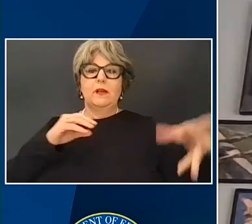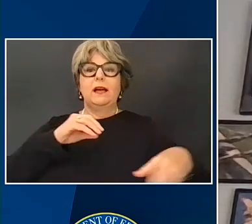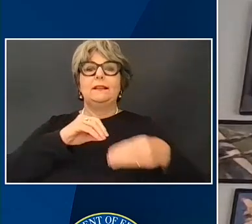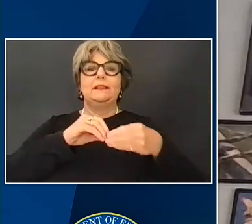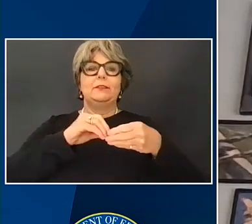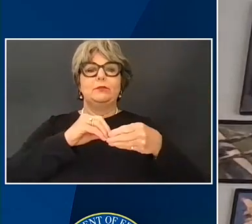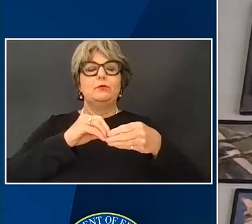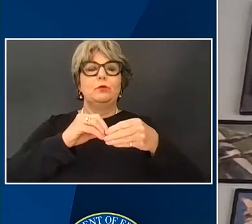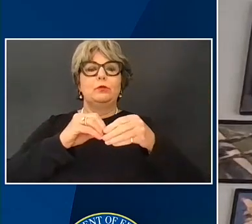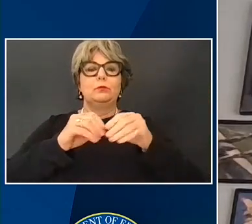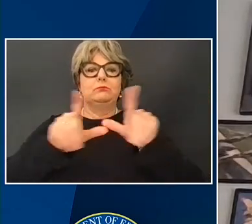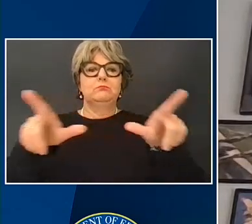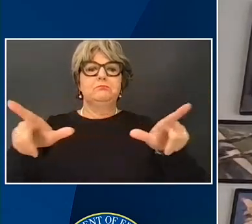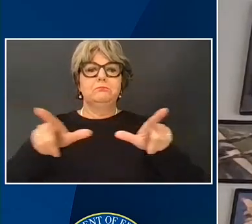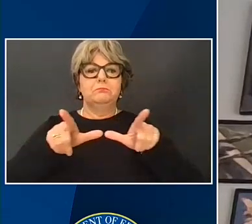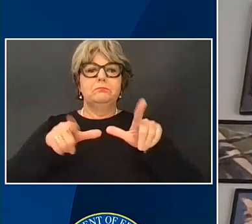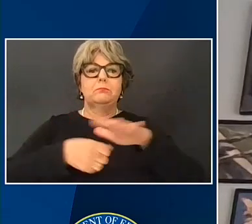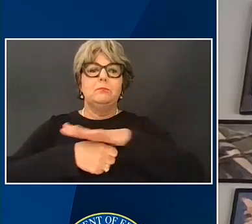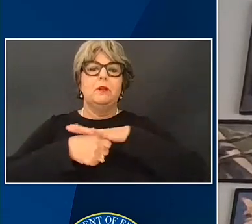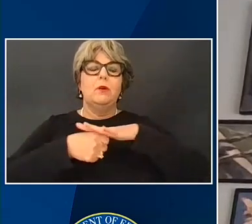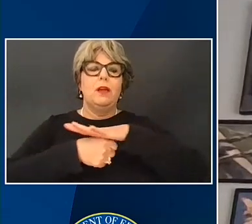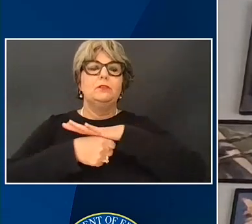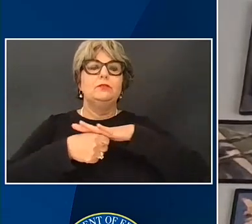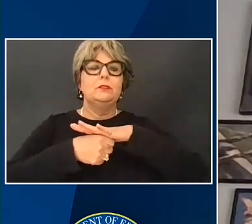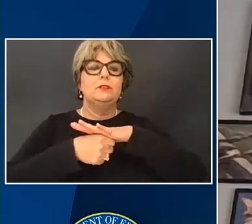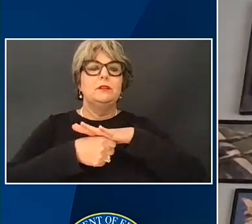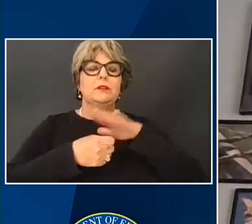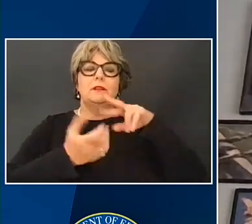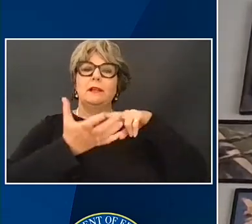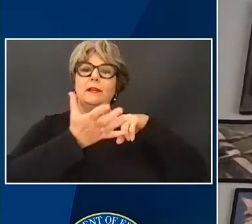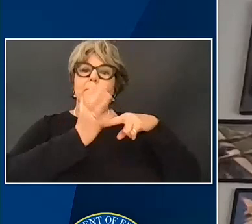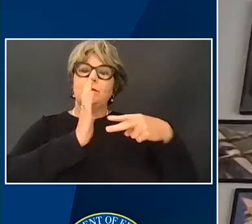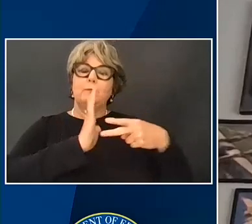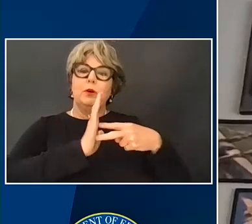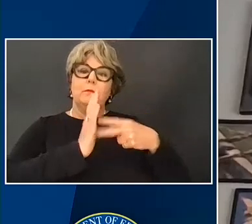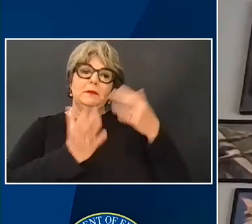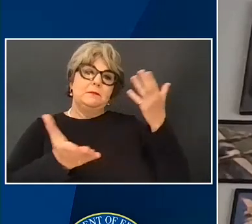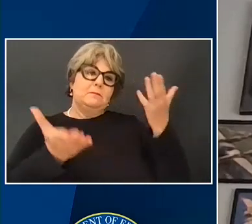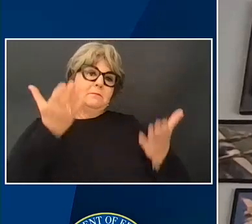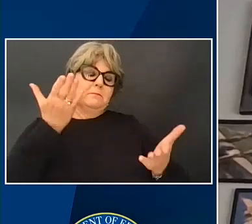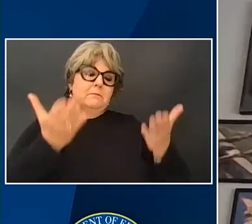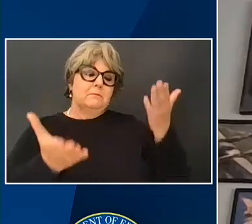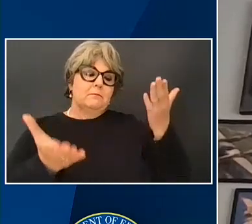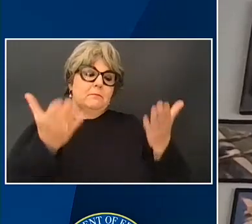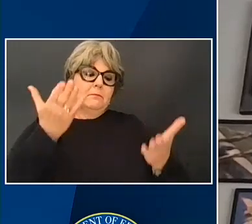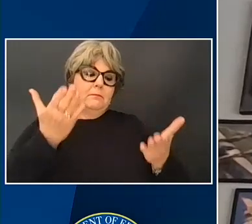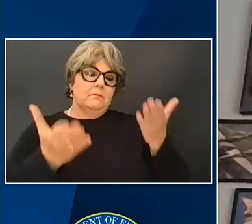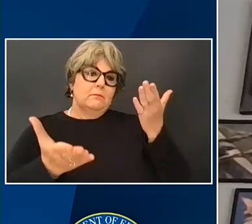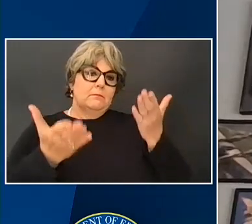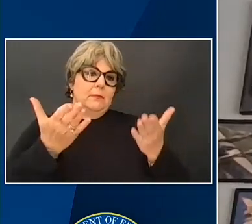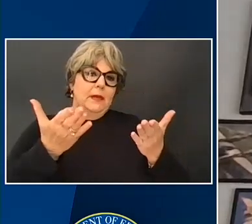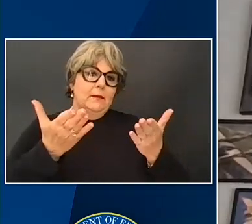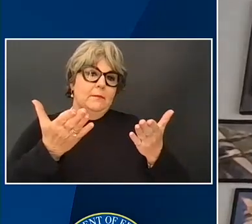And that's what the purpose of this is. Maybe if we can, let's see, I don't know, maybe we can put that in the chat for